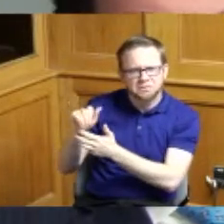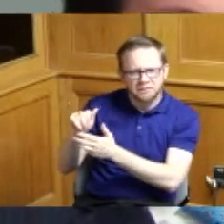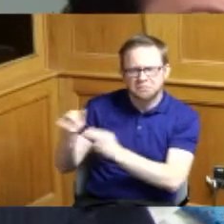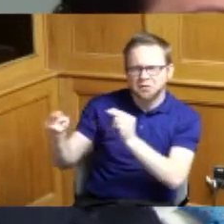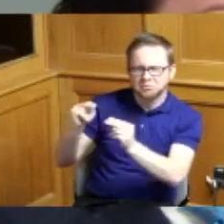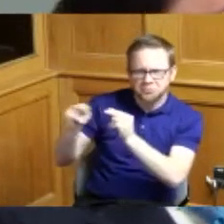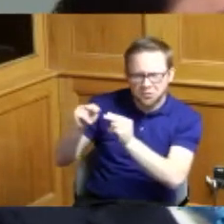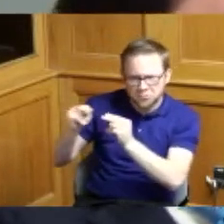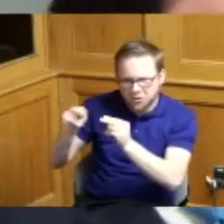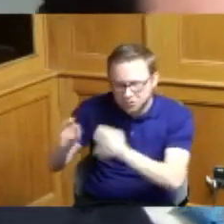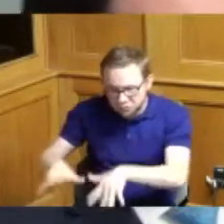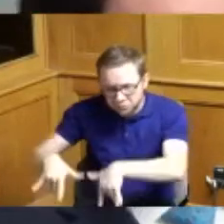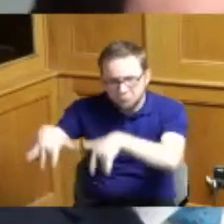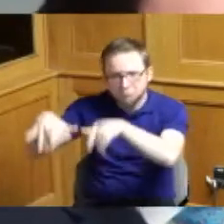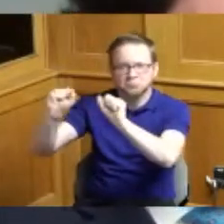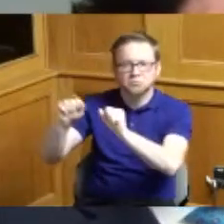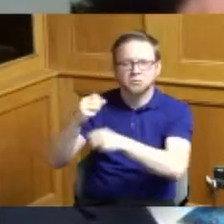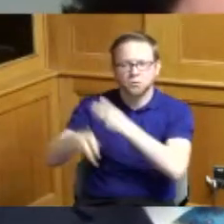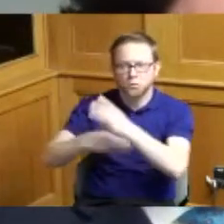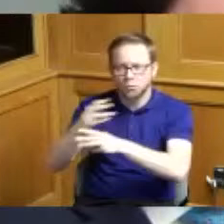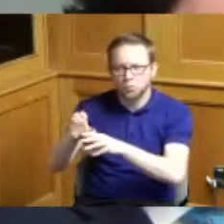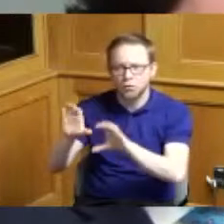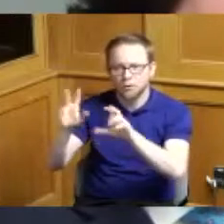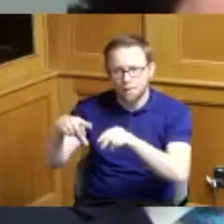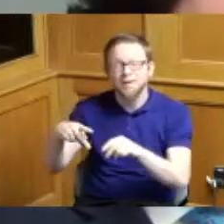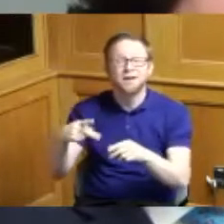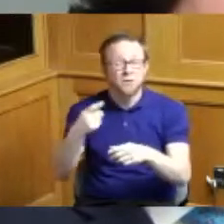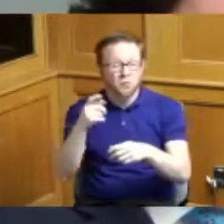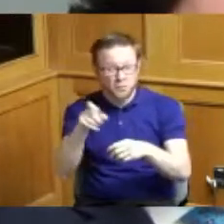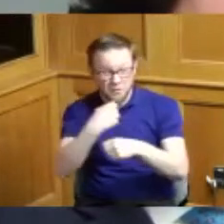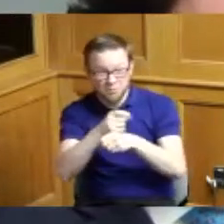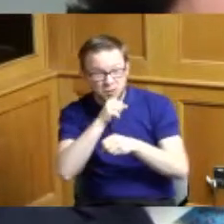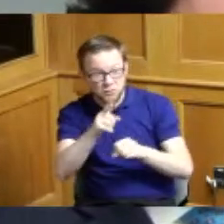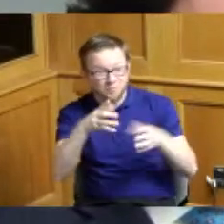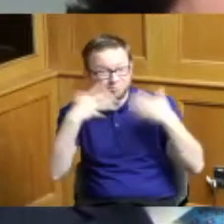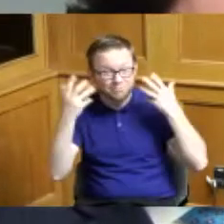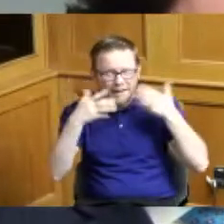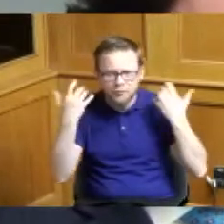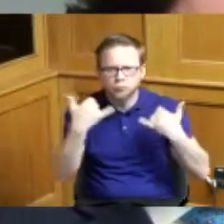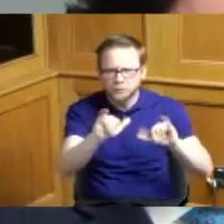our existing tenant uh the Cincinnati Bengals have what they need as it relates to the operation of